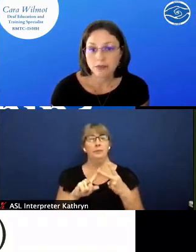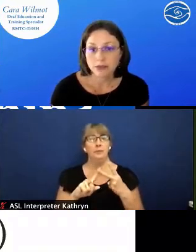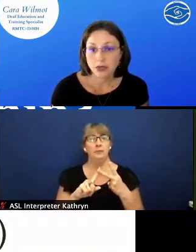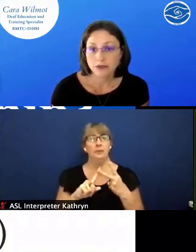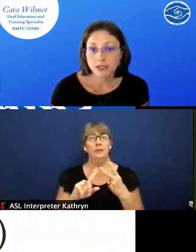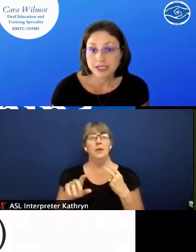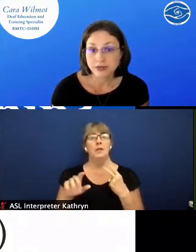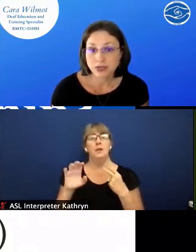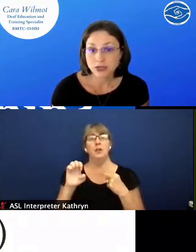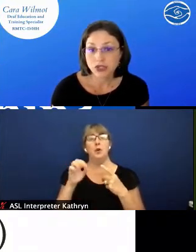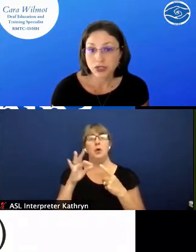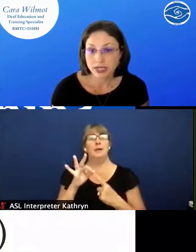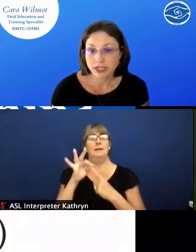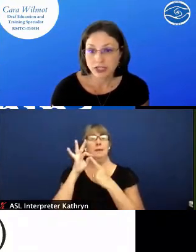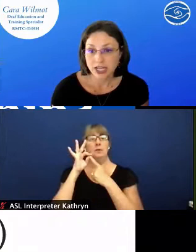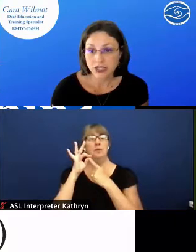Bureau of Exceptional Student Education.